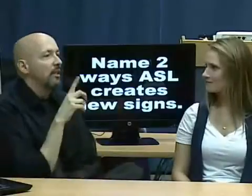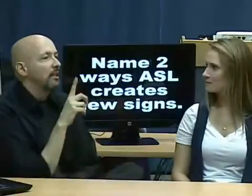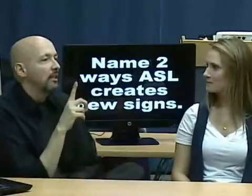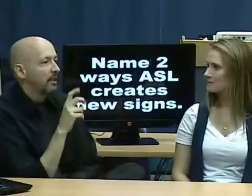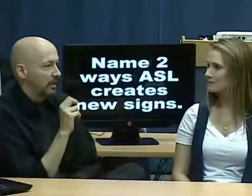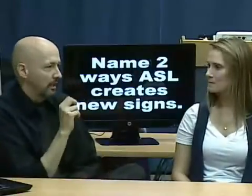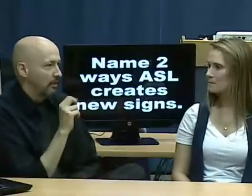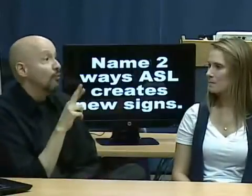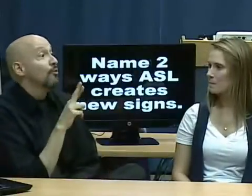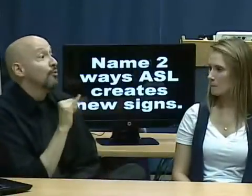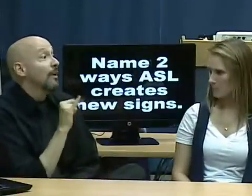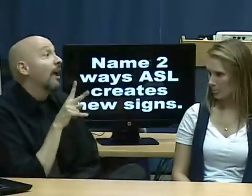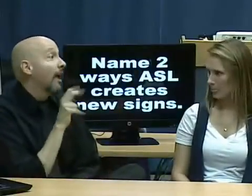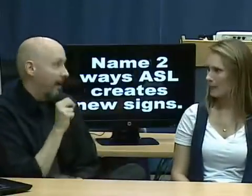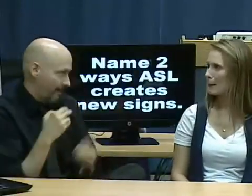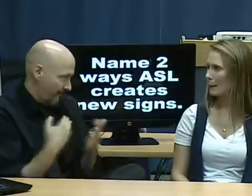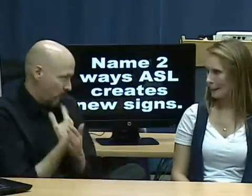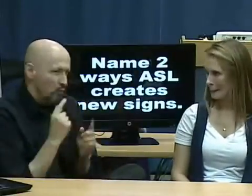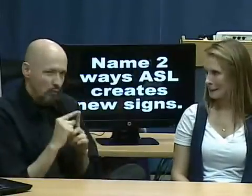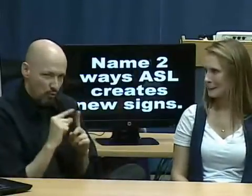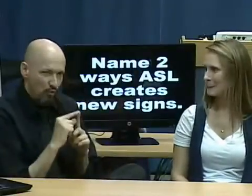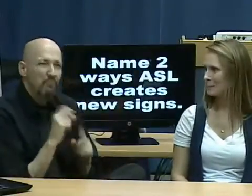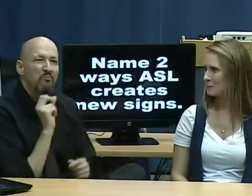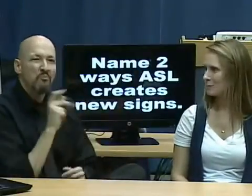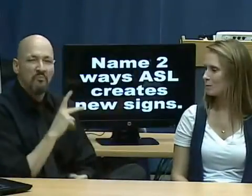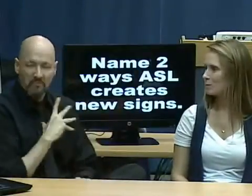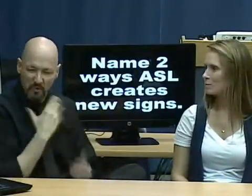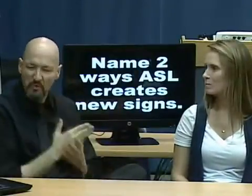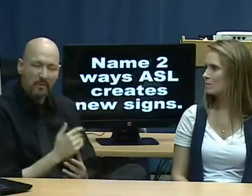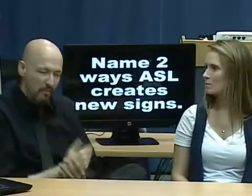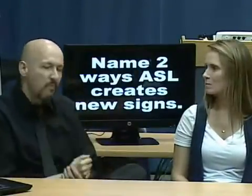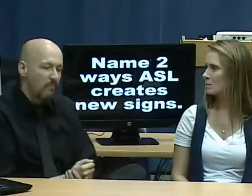We D-E-R-I-V-E new words. OK. Fine. Good.